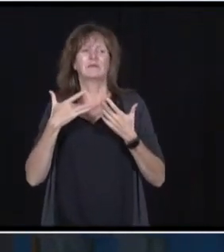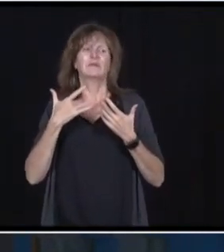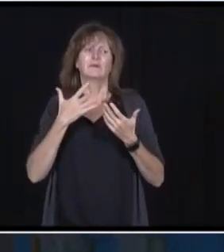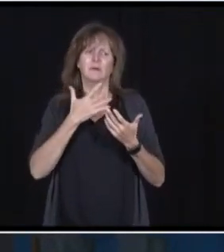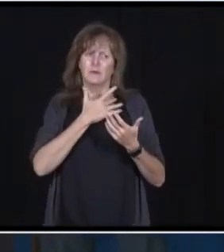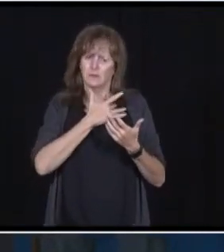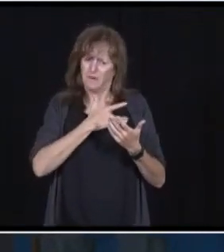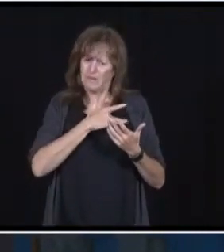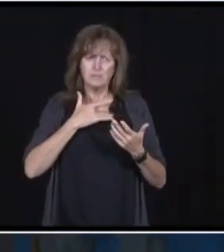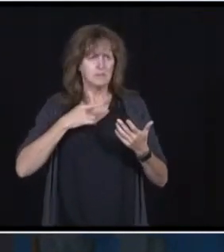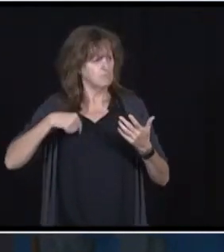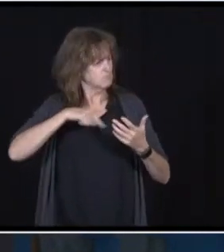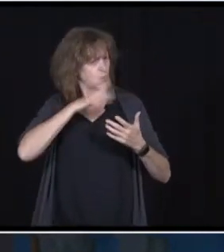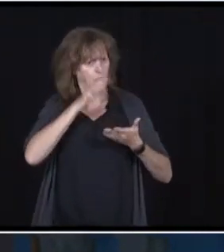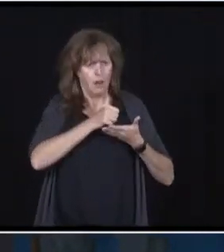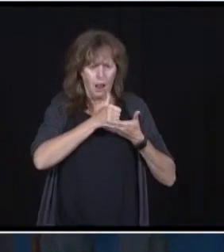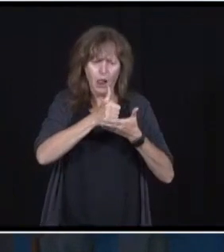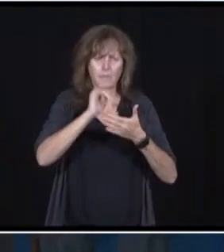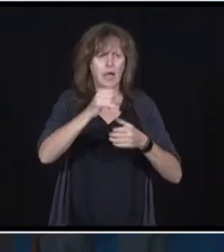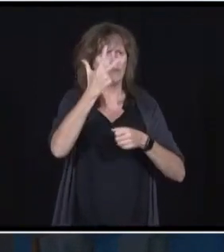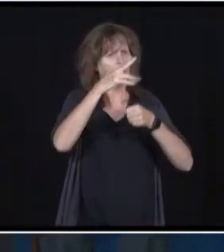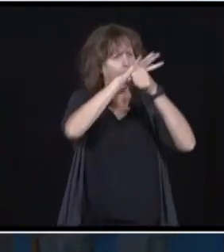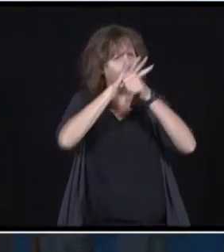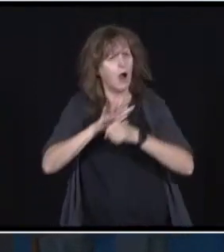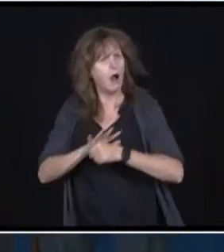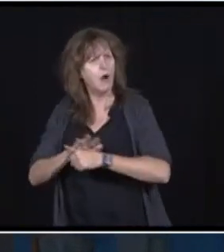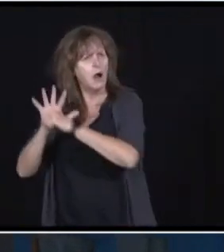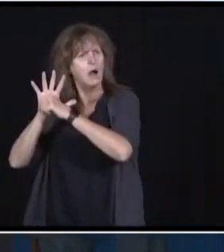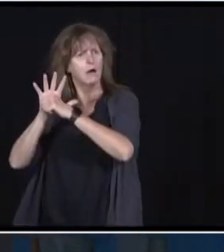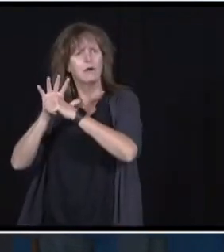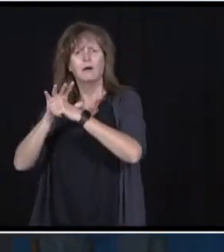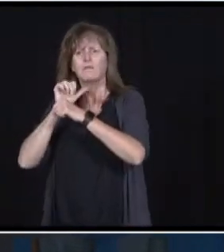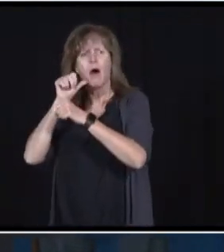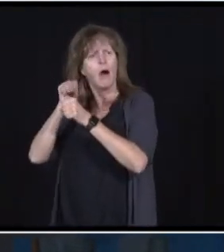regions in Ontario, they are concerning. As a province, we have to help them, all three regions.